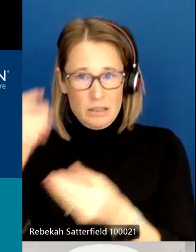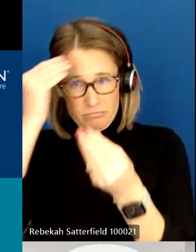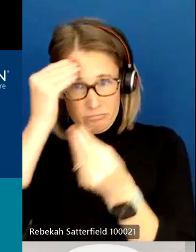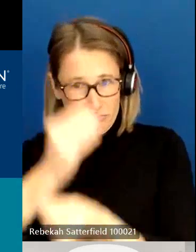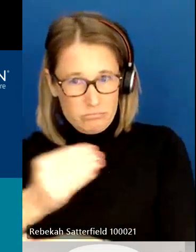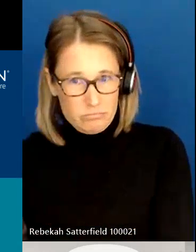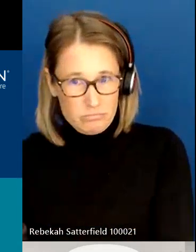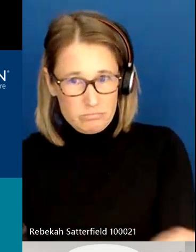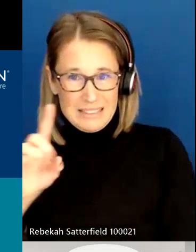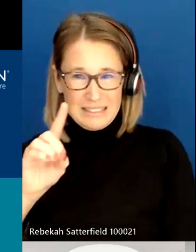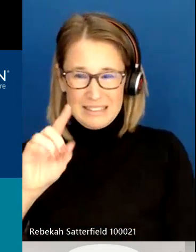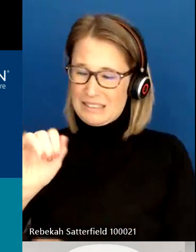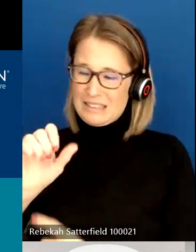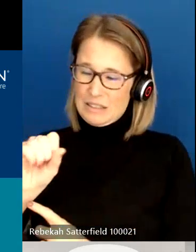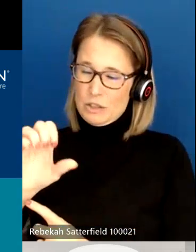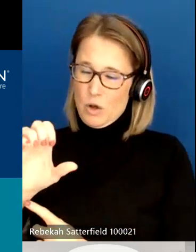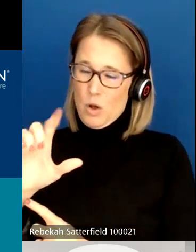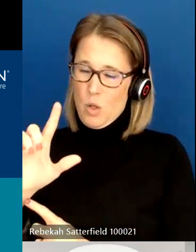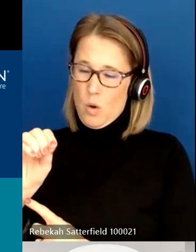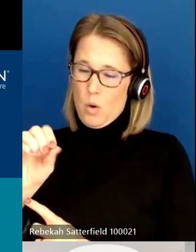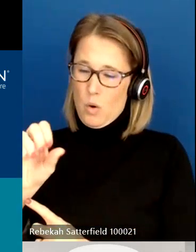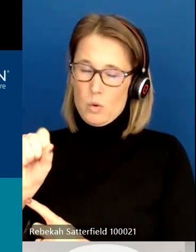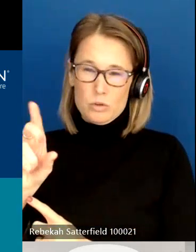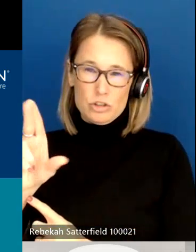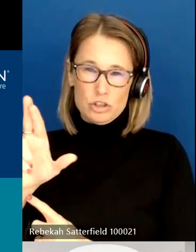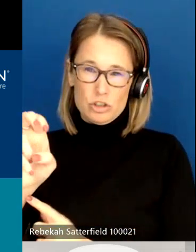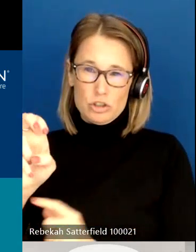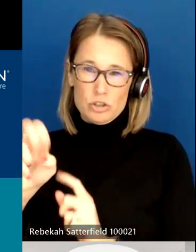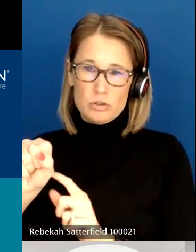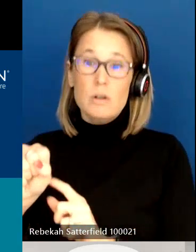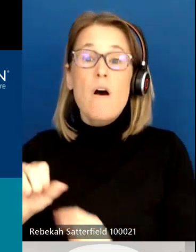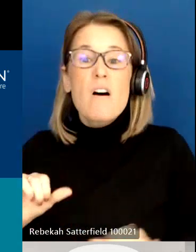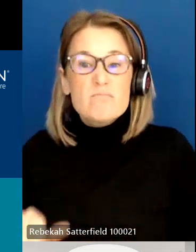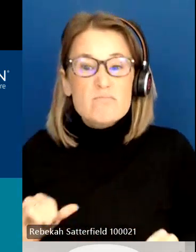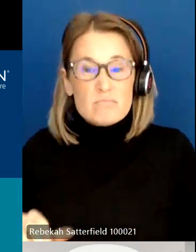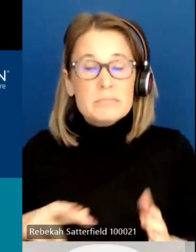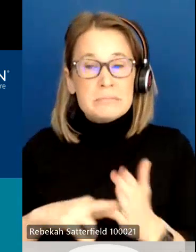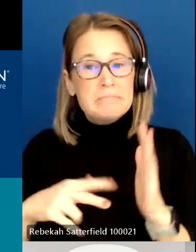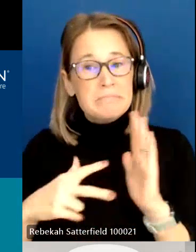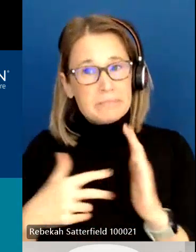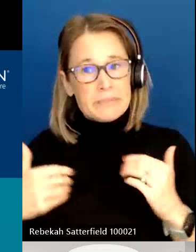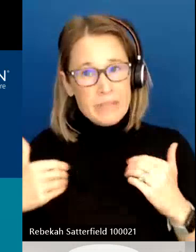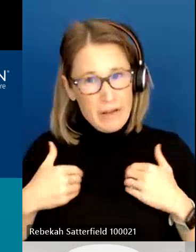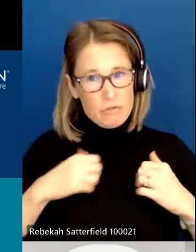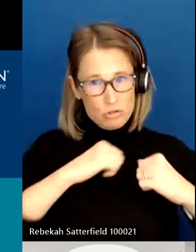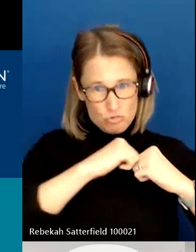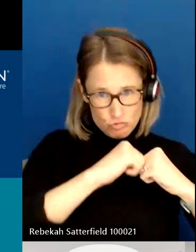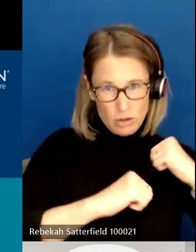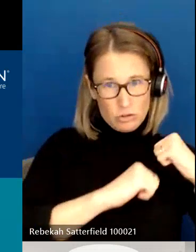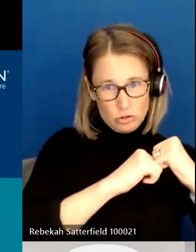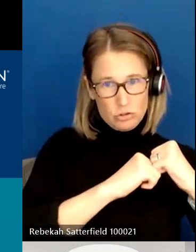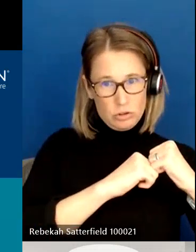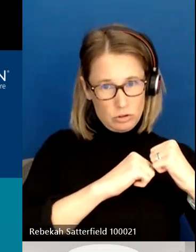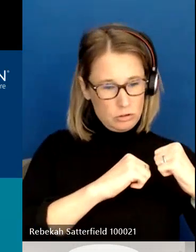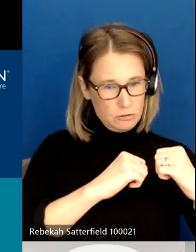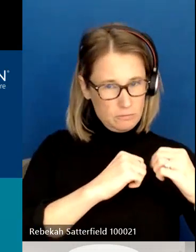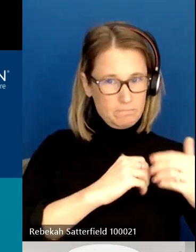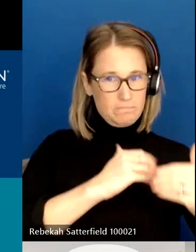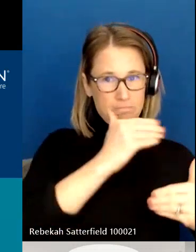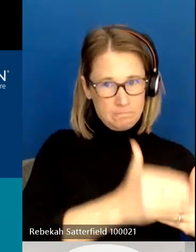developers so this is where there's a a structure a layered structure of all in the ways the federal